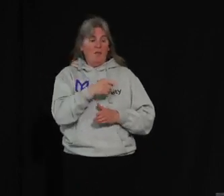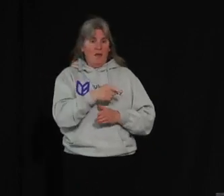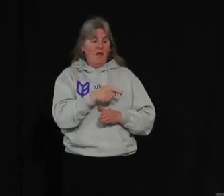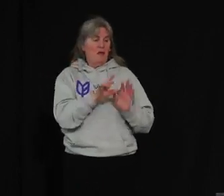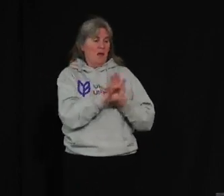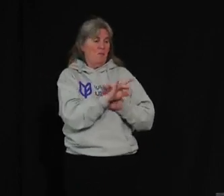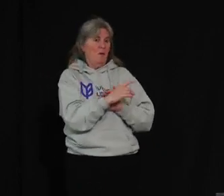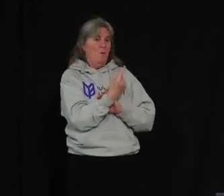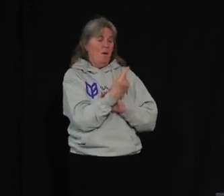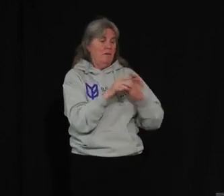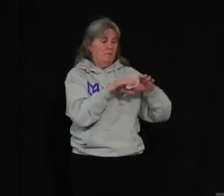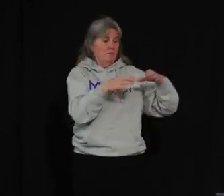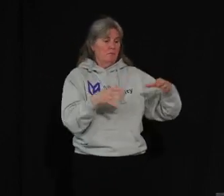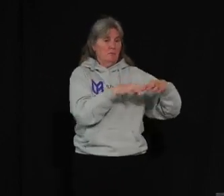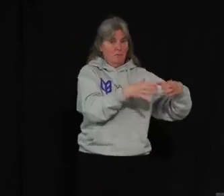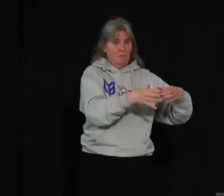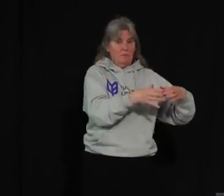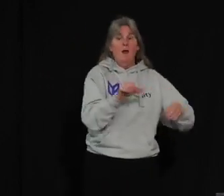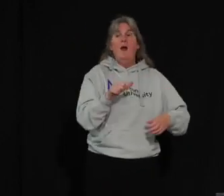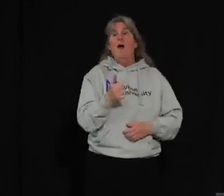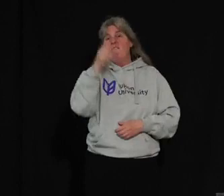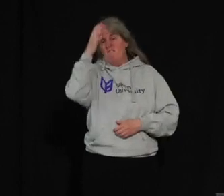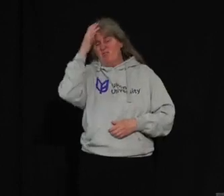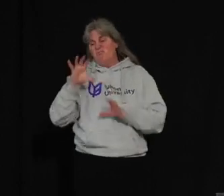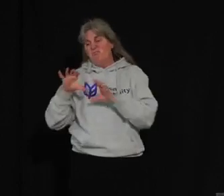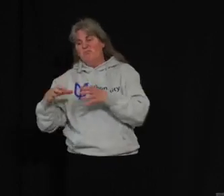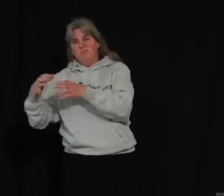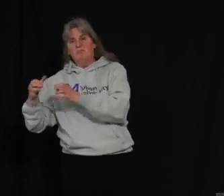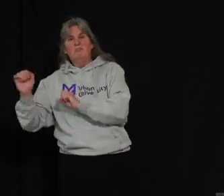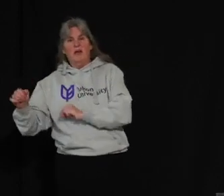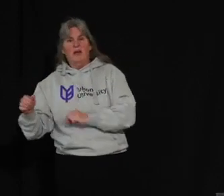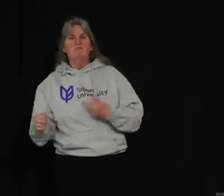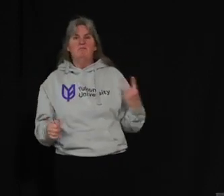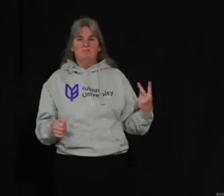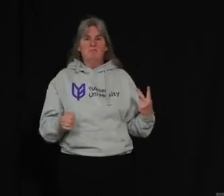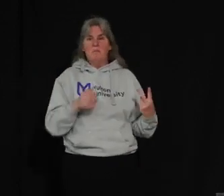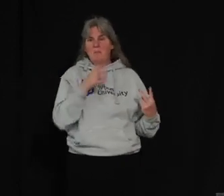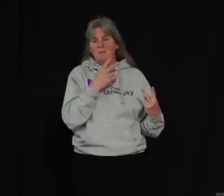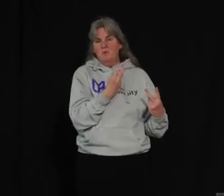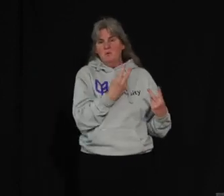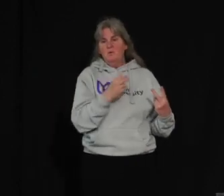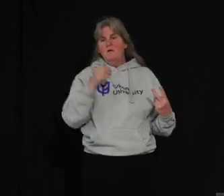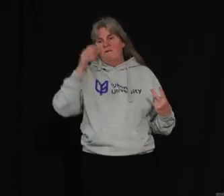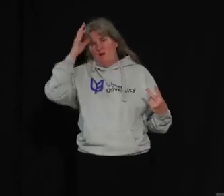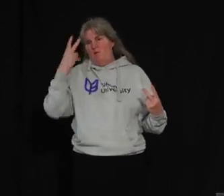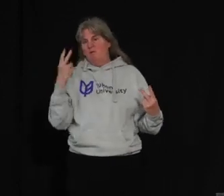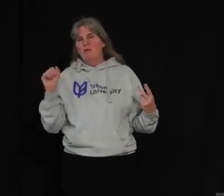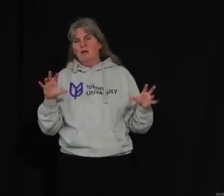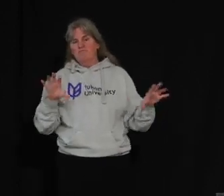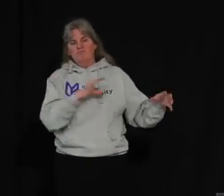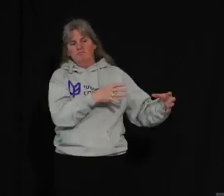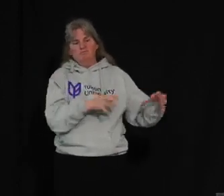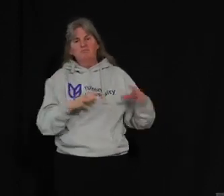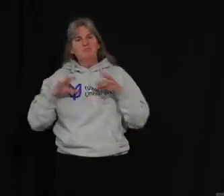Coparents can choose their extended bubbles separately. A mother can double bubble with another month -- with another